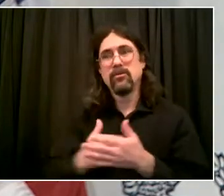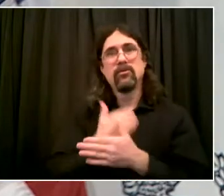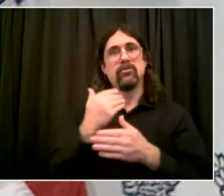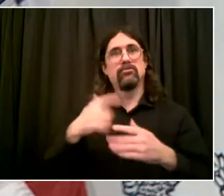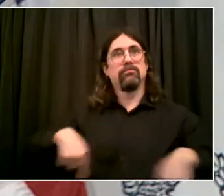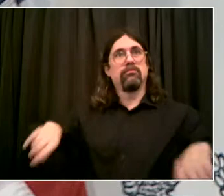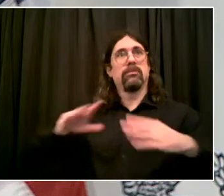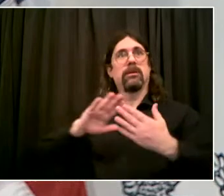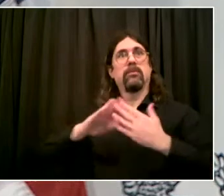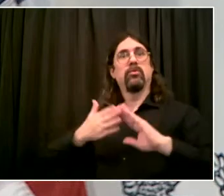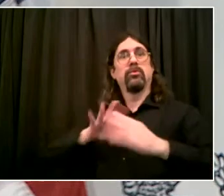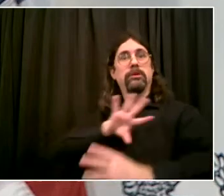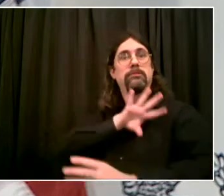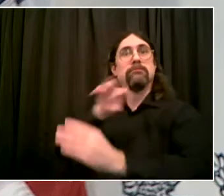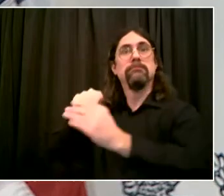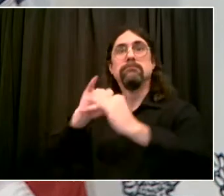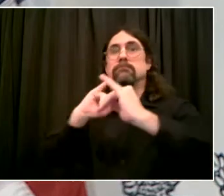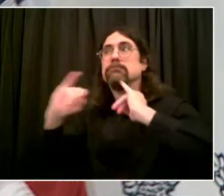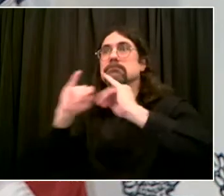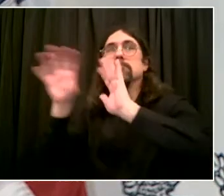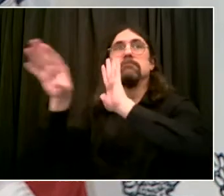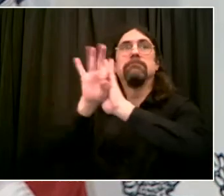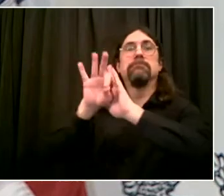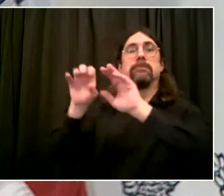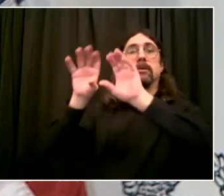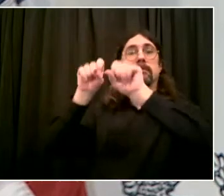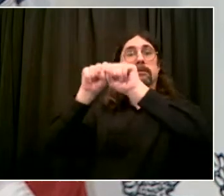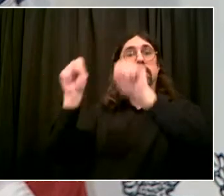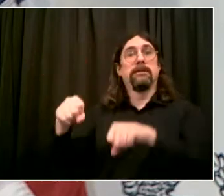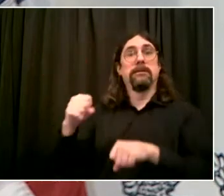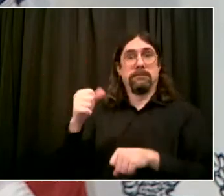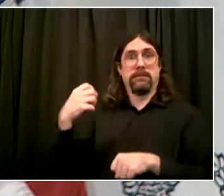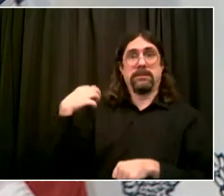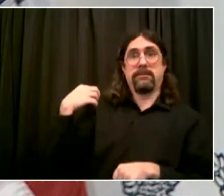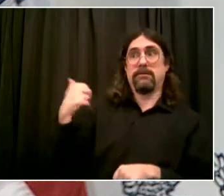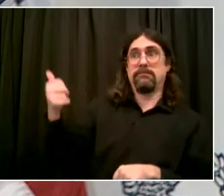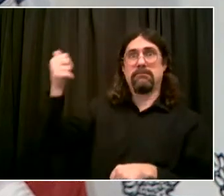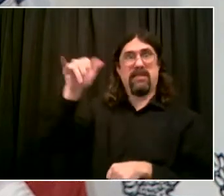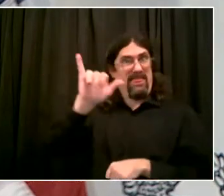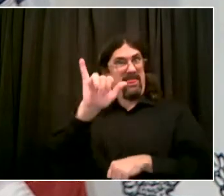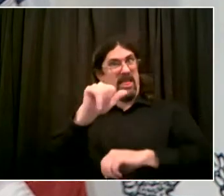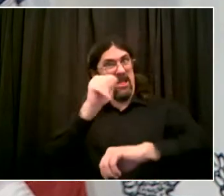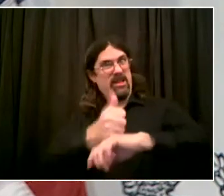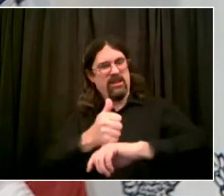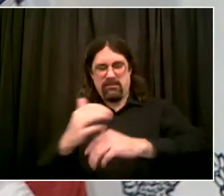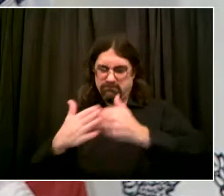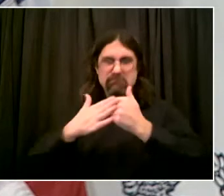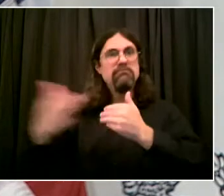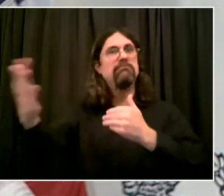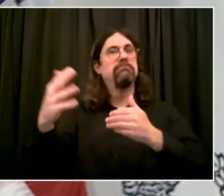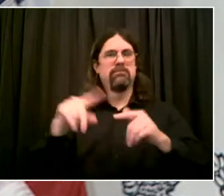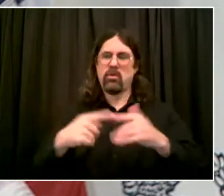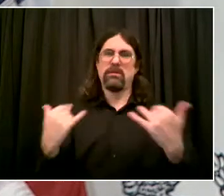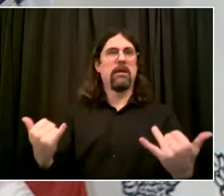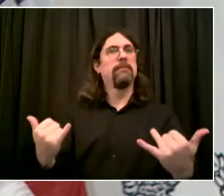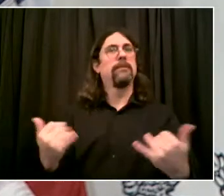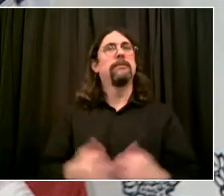I'VE SPOKEN TO THE COMMISSIONER ABOUT THE SELECTION HE WILL BEMAKING IN THE WEEKS AND